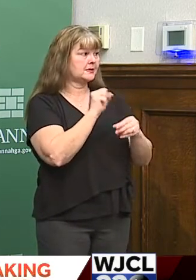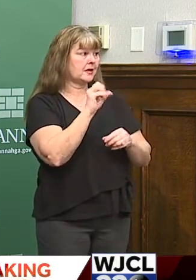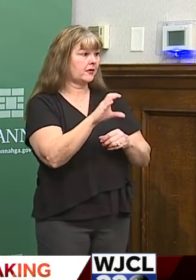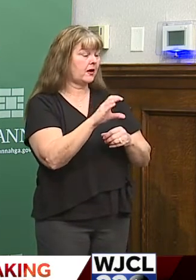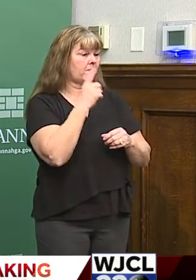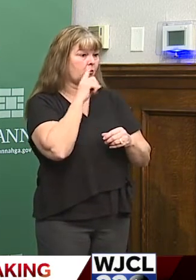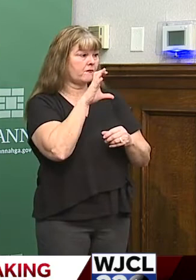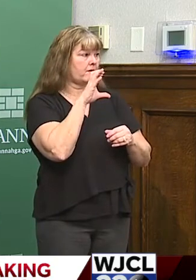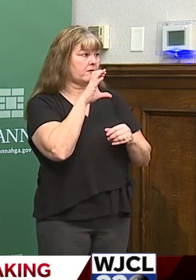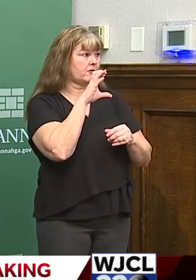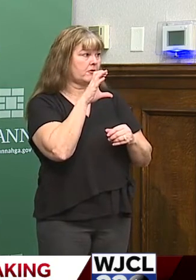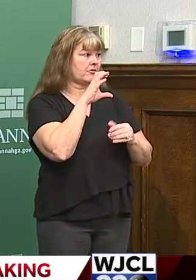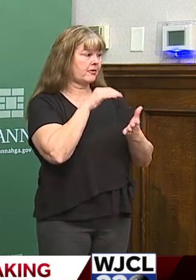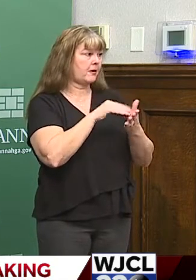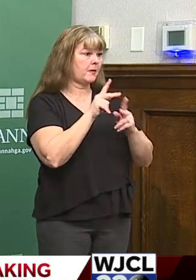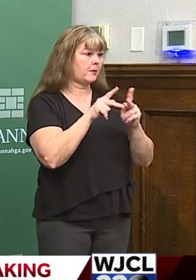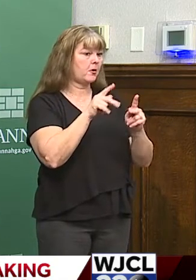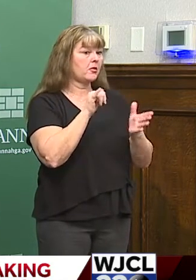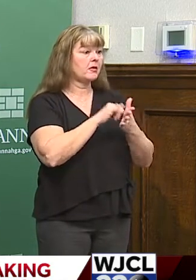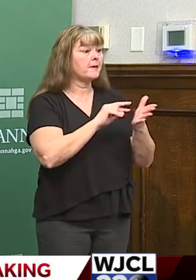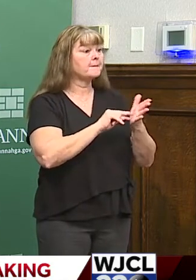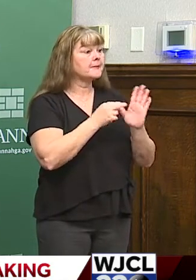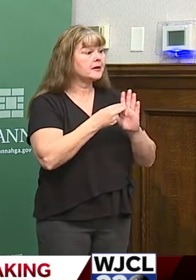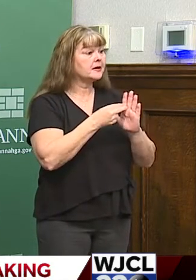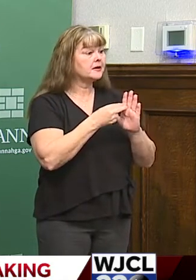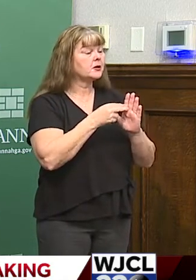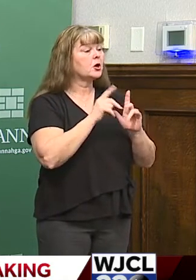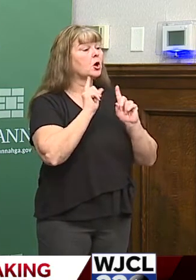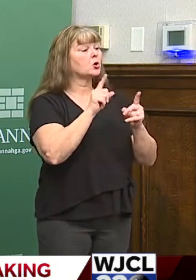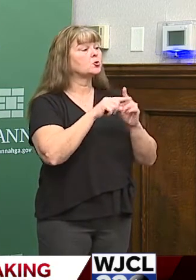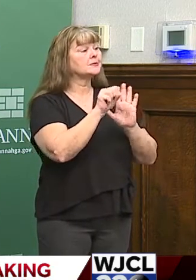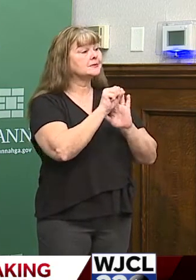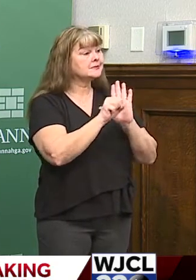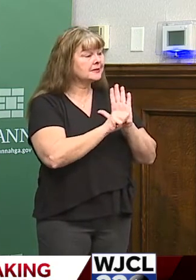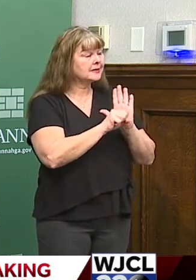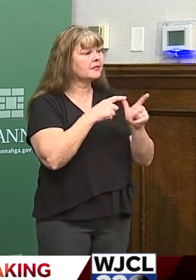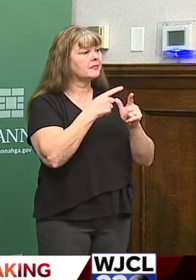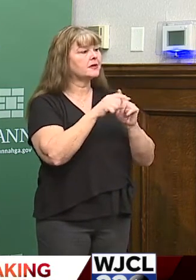AND I DON'T BELIEVE THERE'S ONE IN SOUTH CAROLINA. NOT WITH 500,000 PEOPLE.